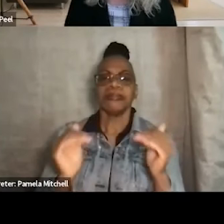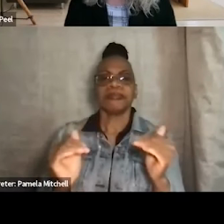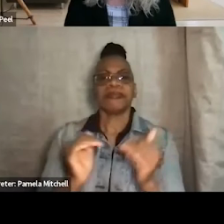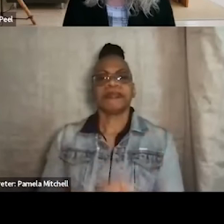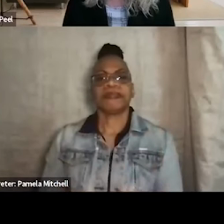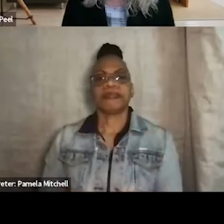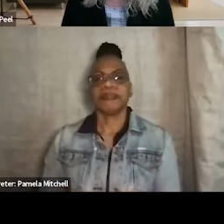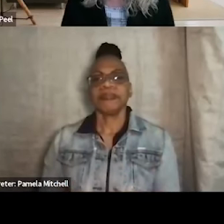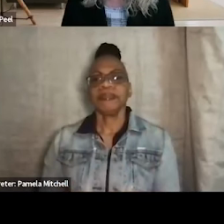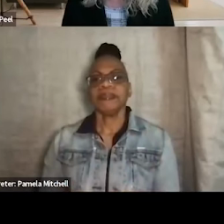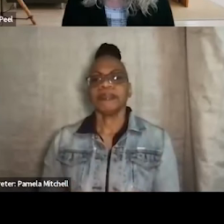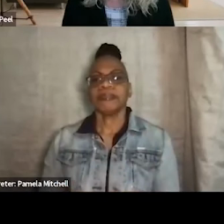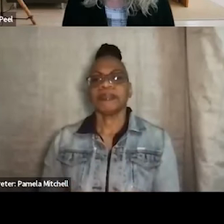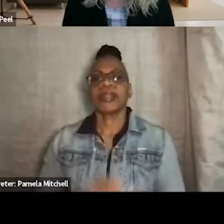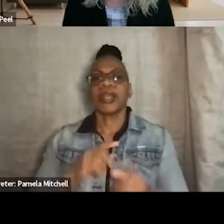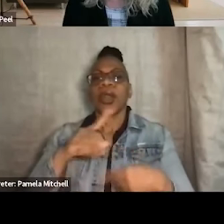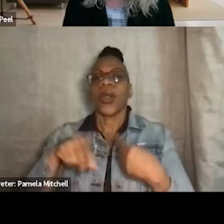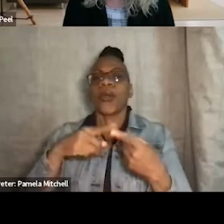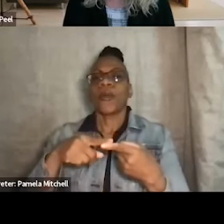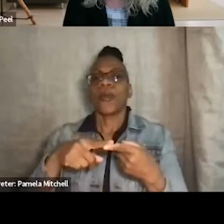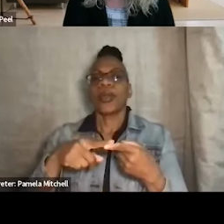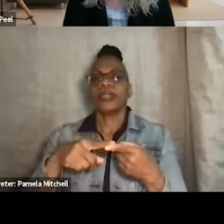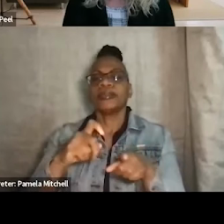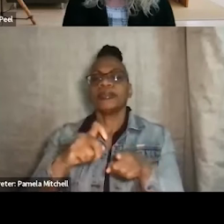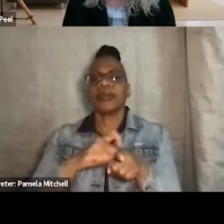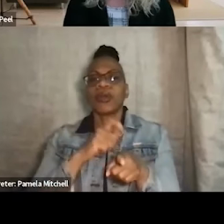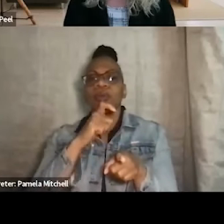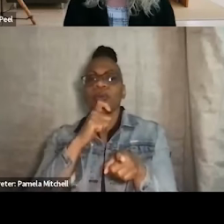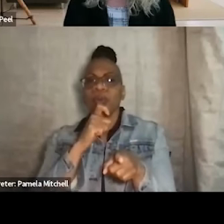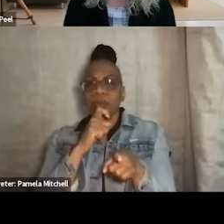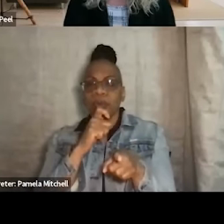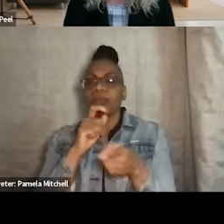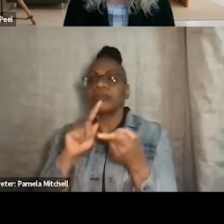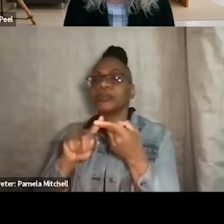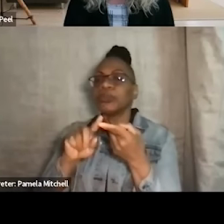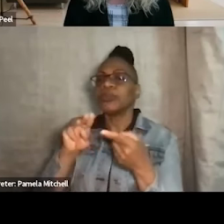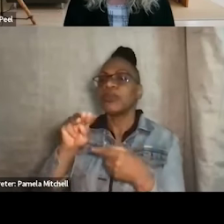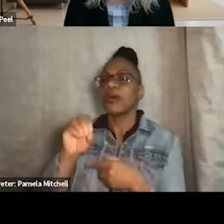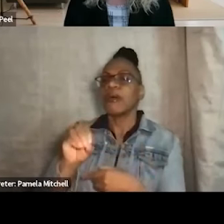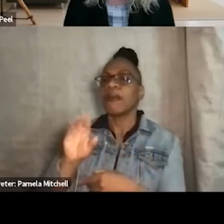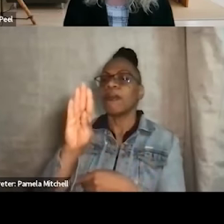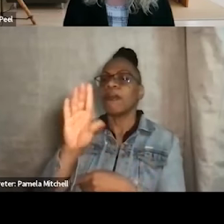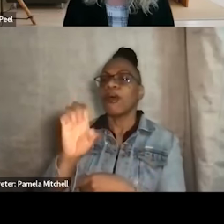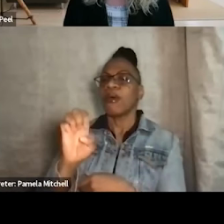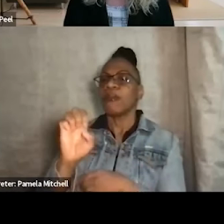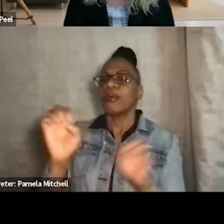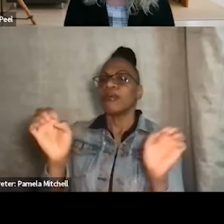When the call takers determine that a mobile crisis response is needed,